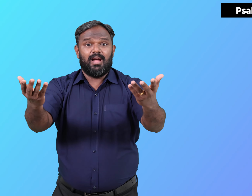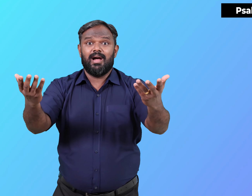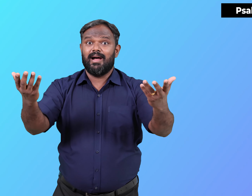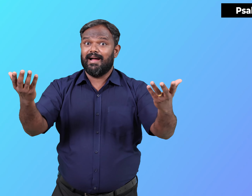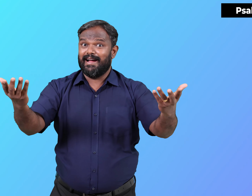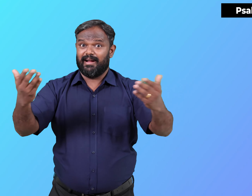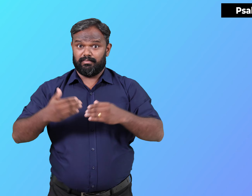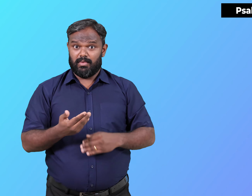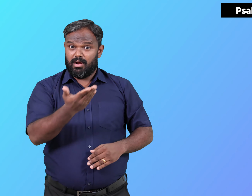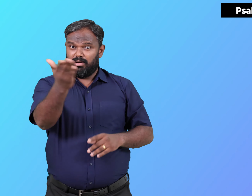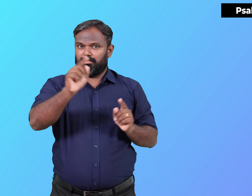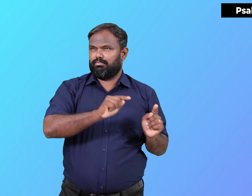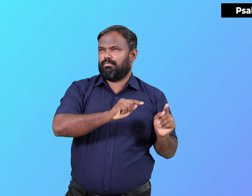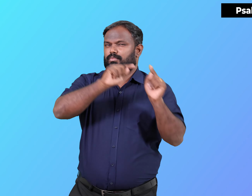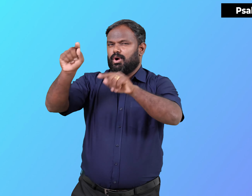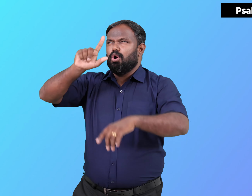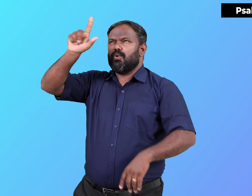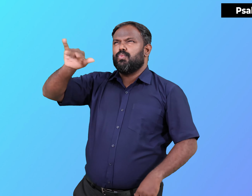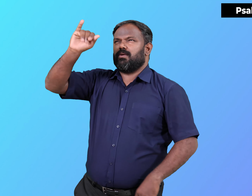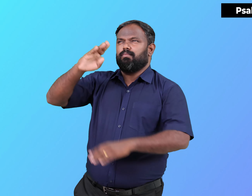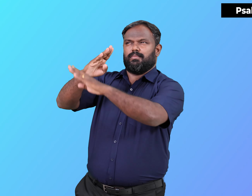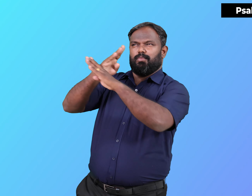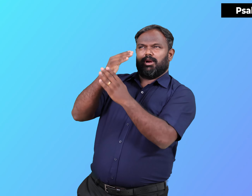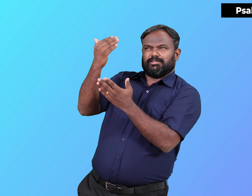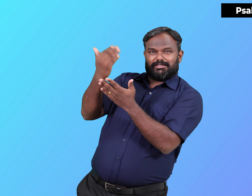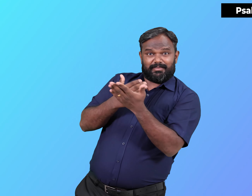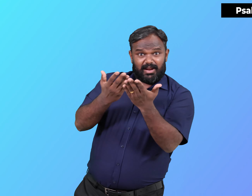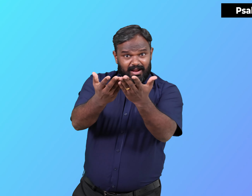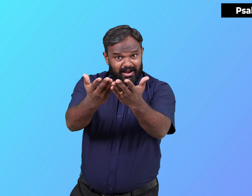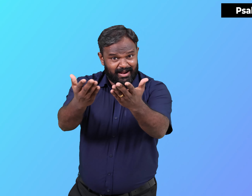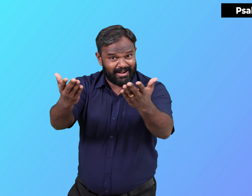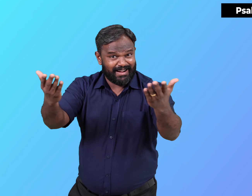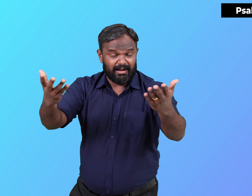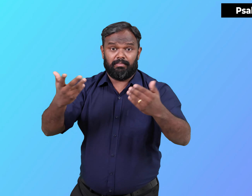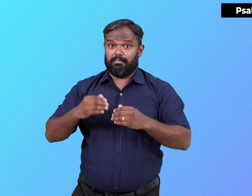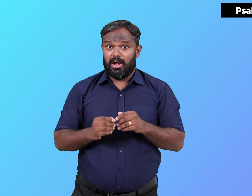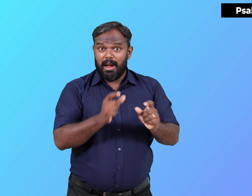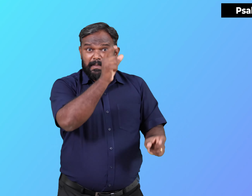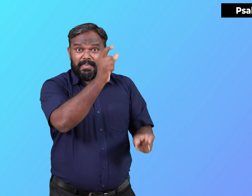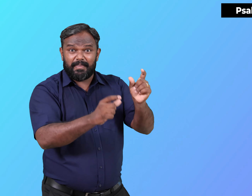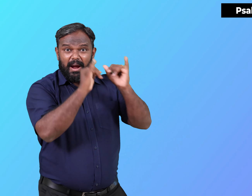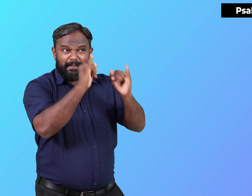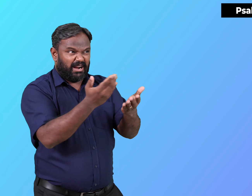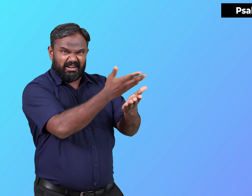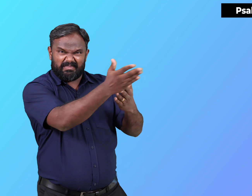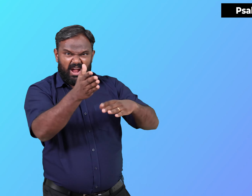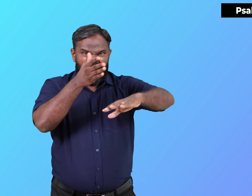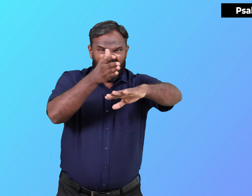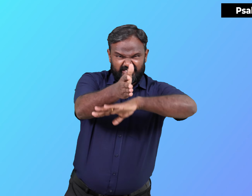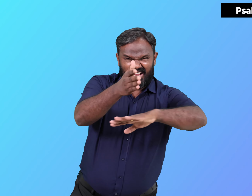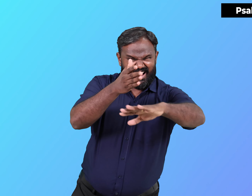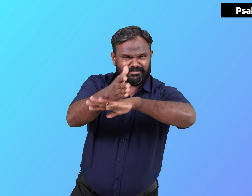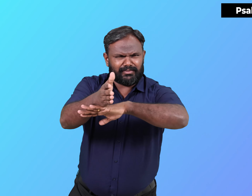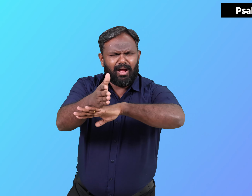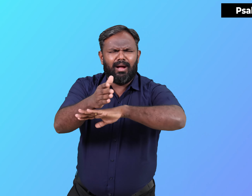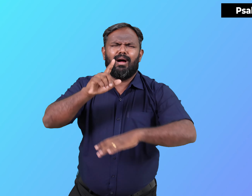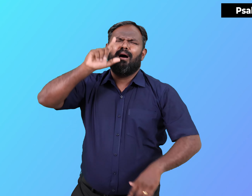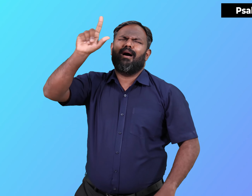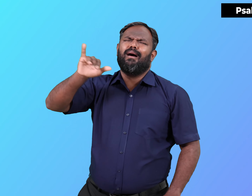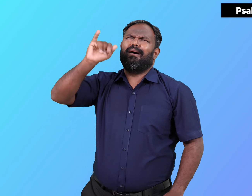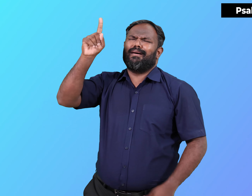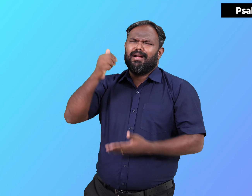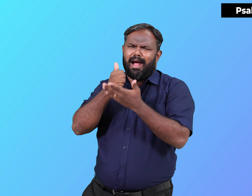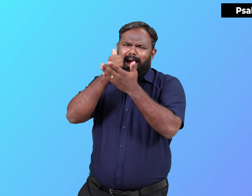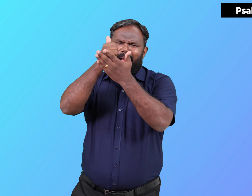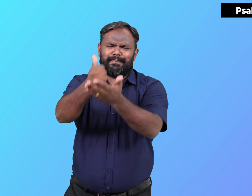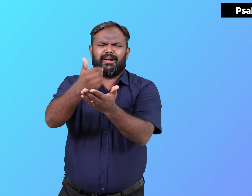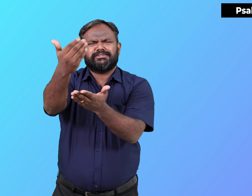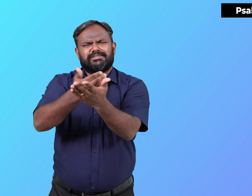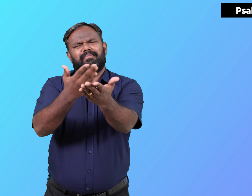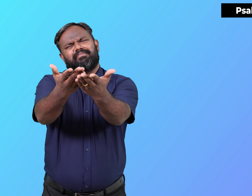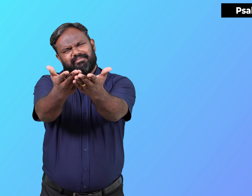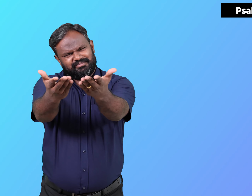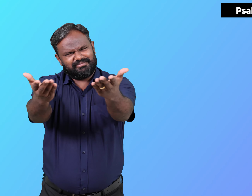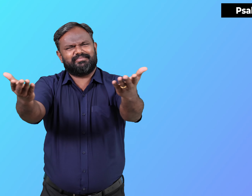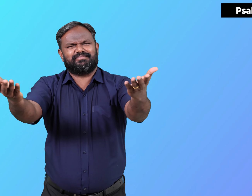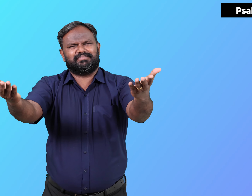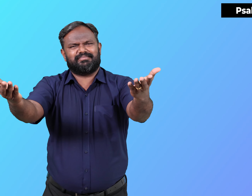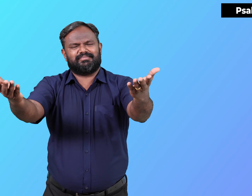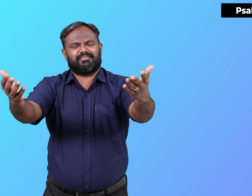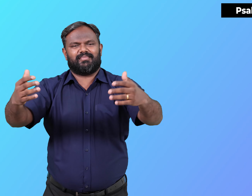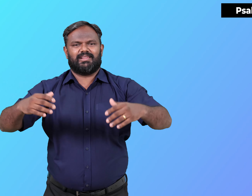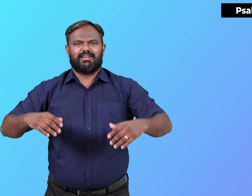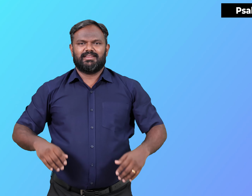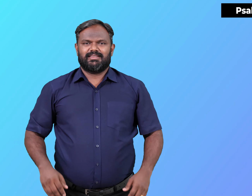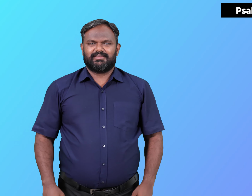The LORD helps good people and rescues them. They depend on him, so he rescues them from the wicked.